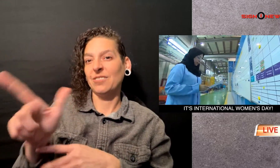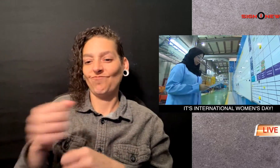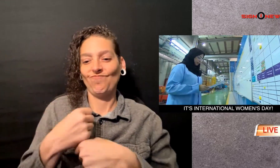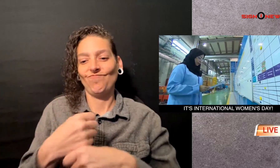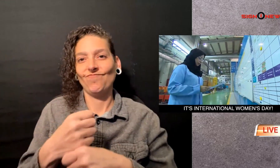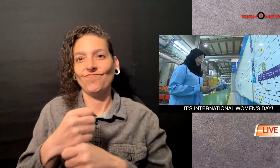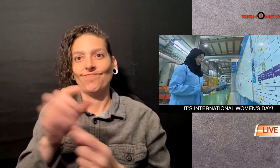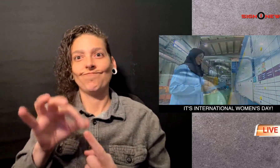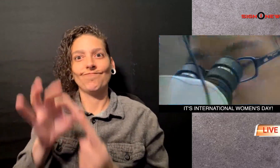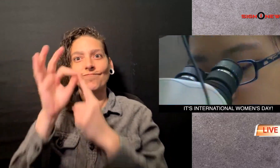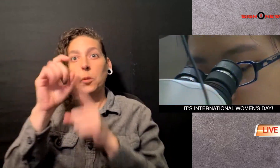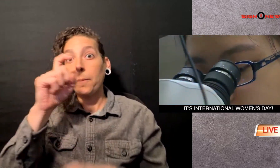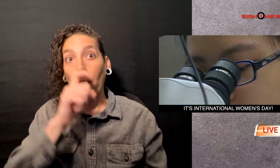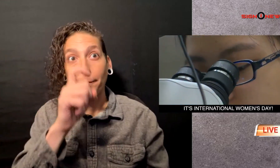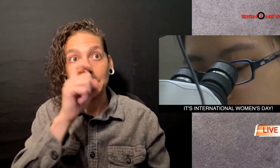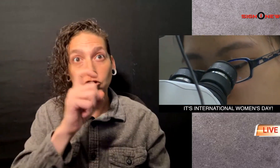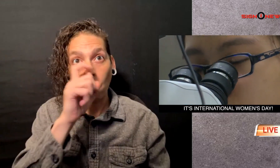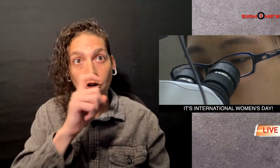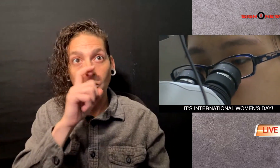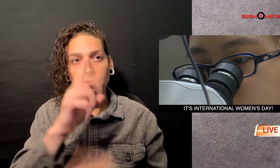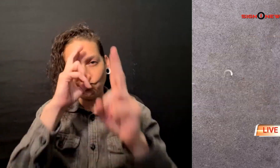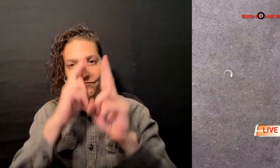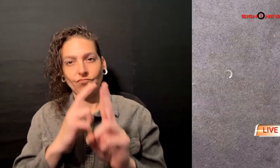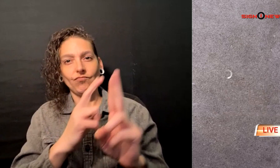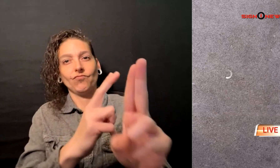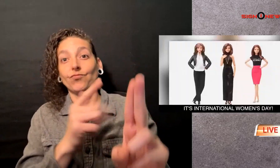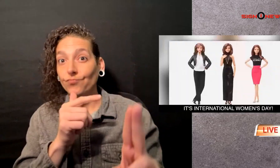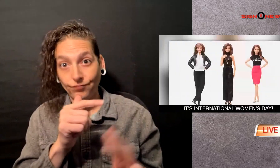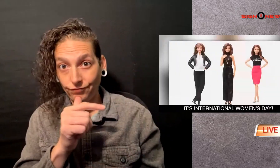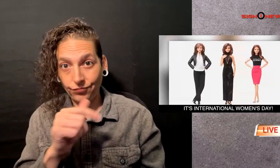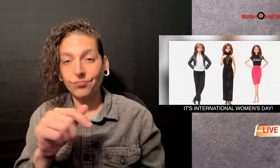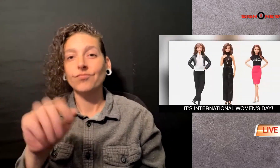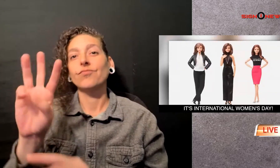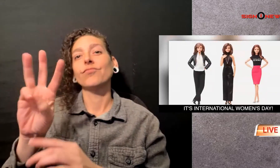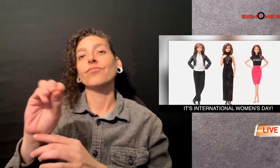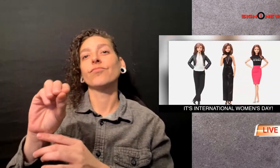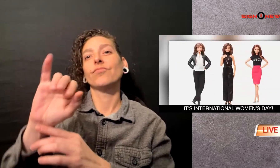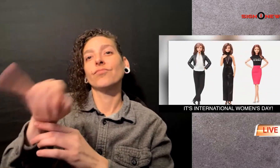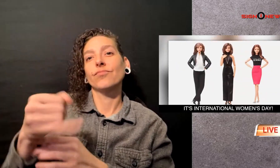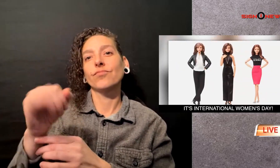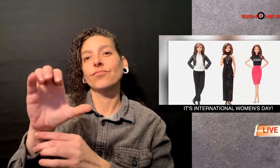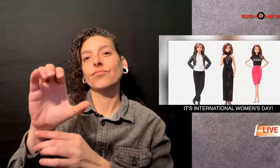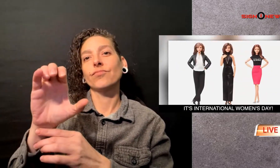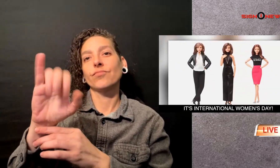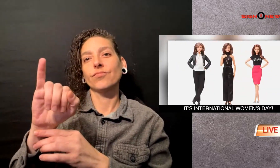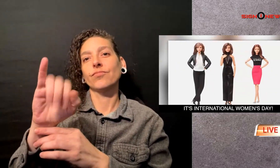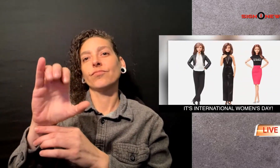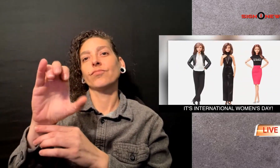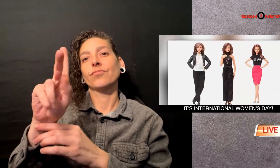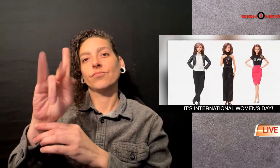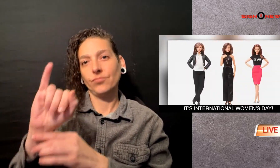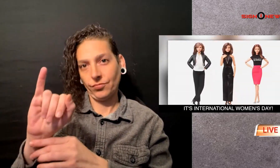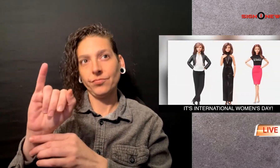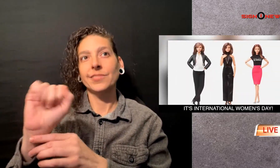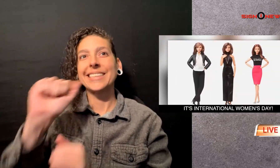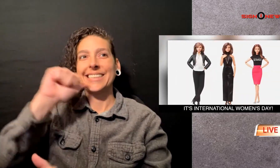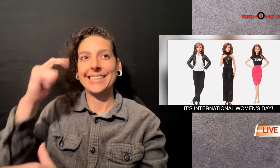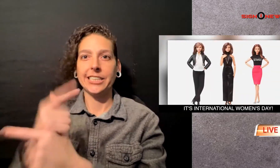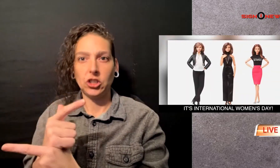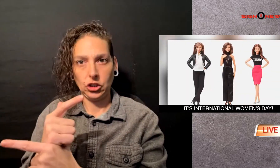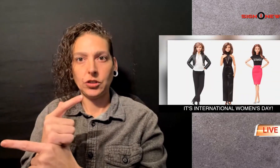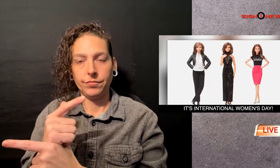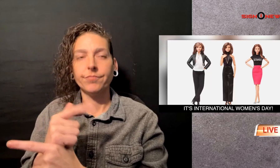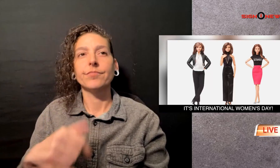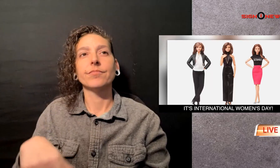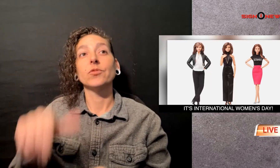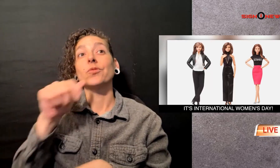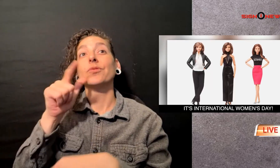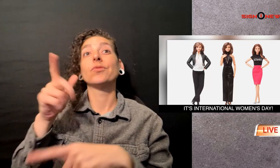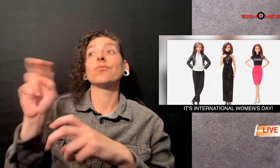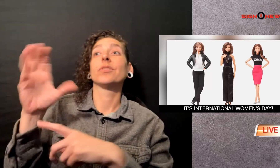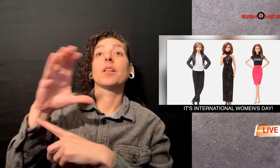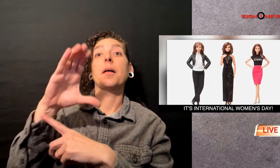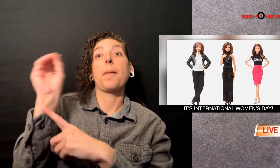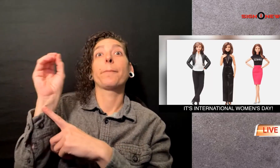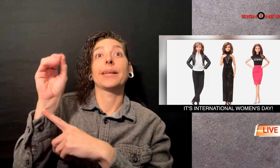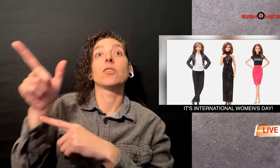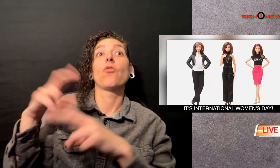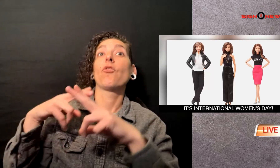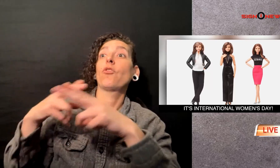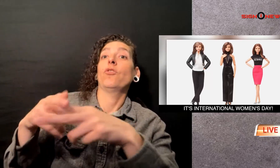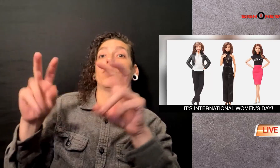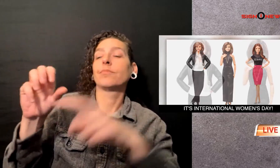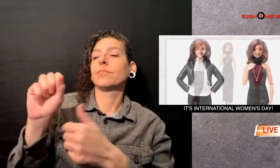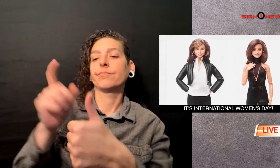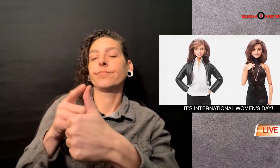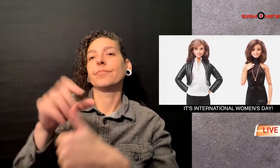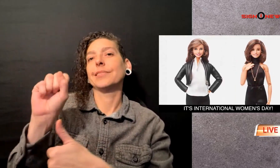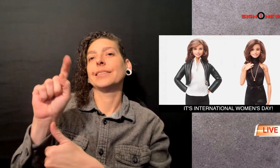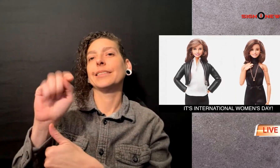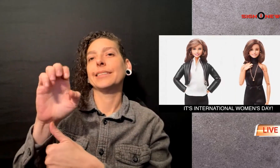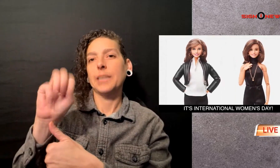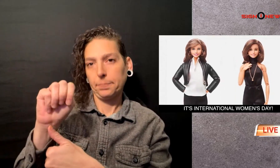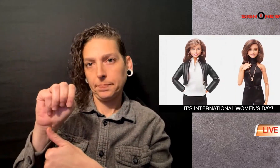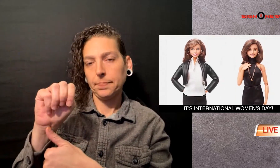made these Barbie dolls to honor the Wojcicki sisters who the company calls STEM trailblazers